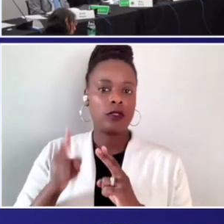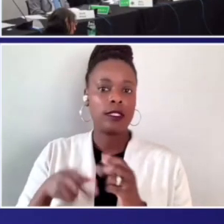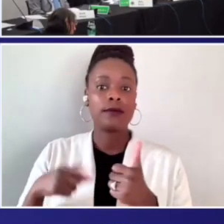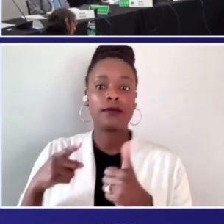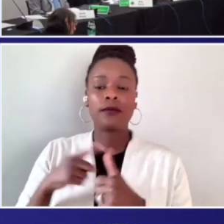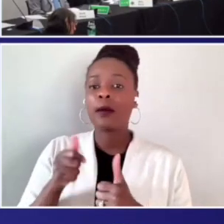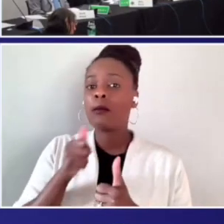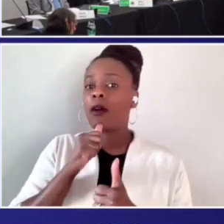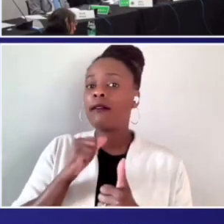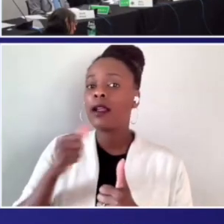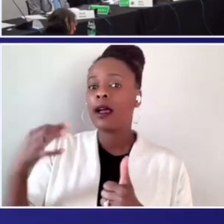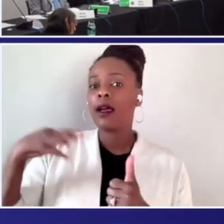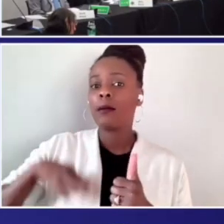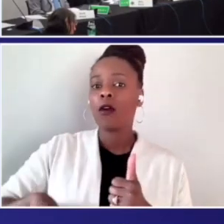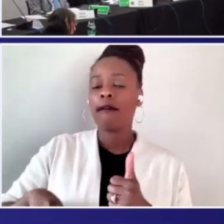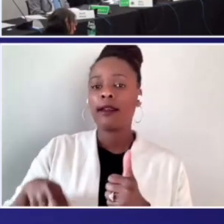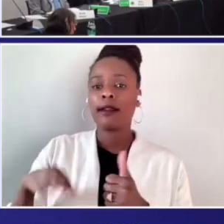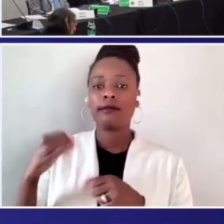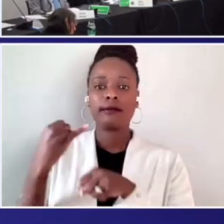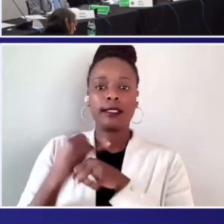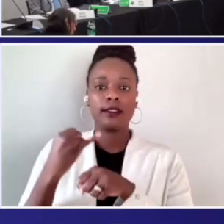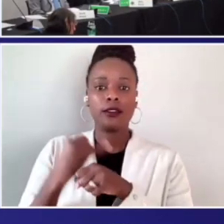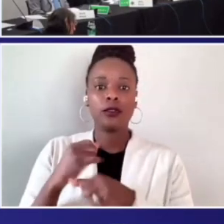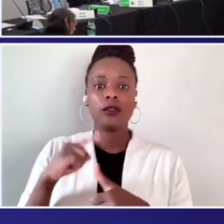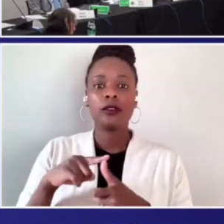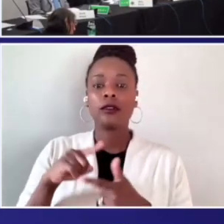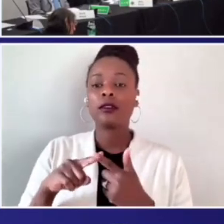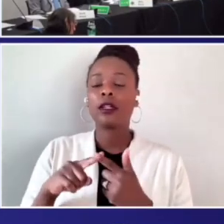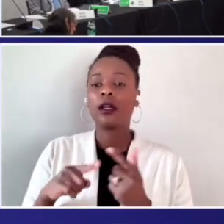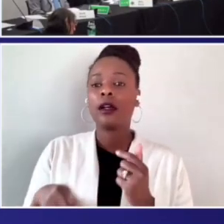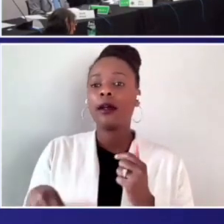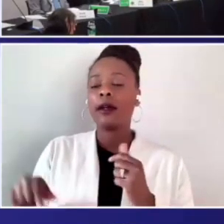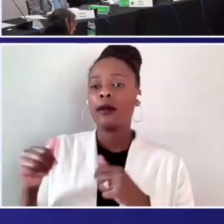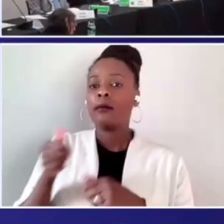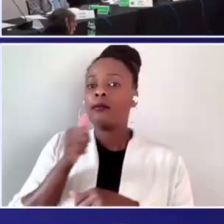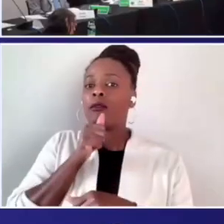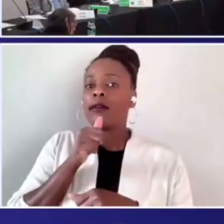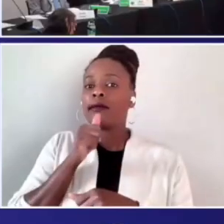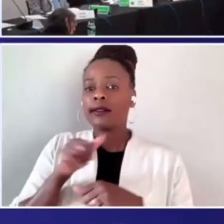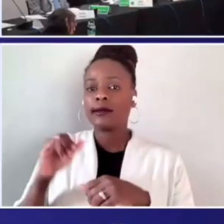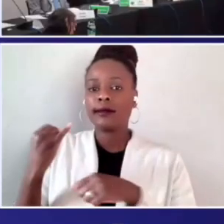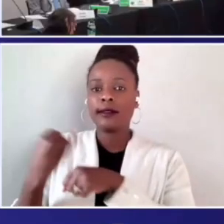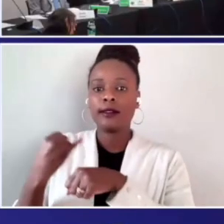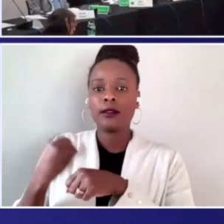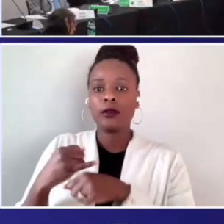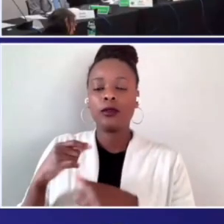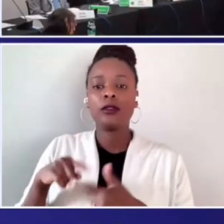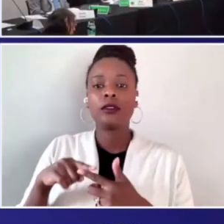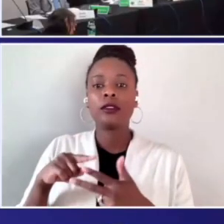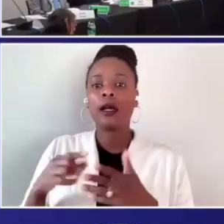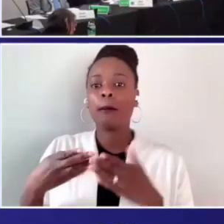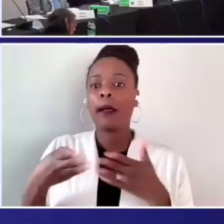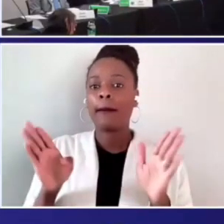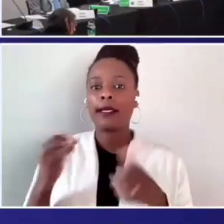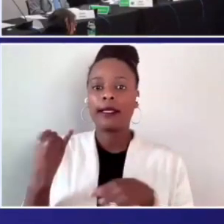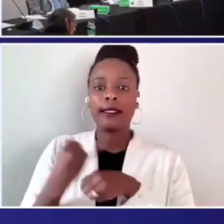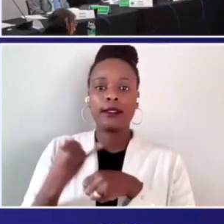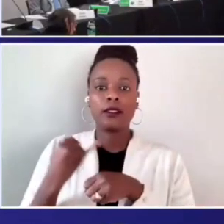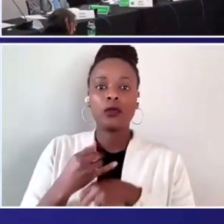institutions, proprietary institutions, public institutions, and state officials.